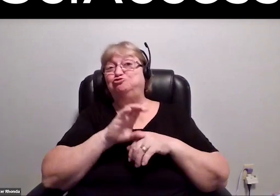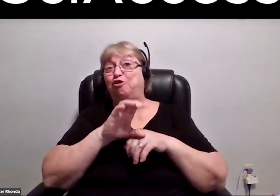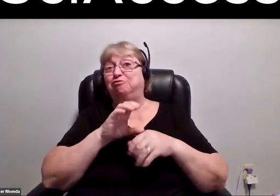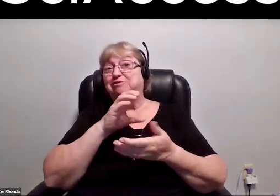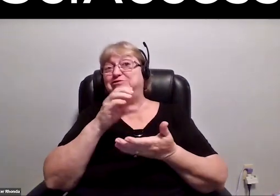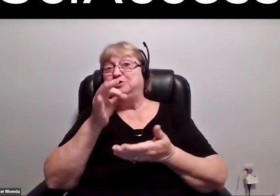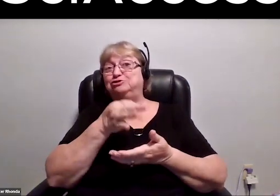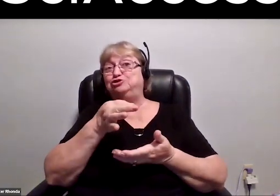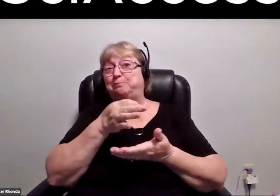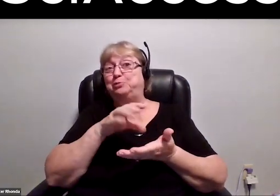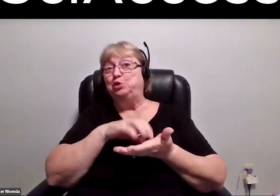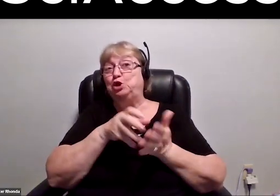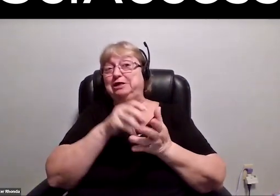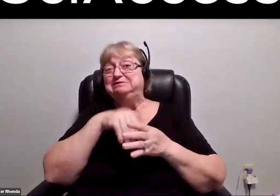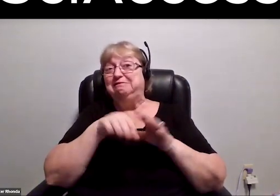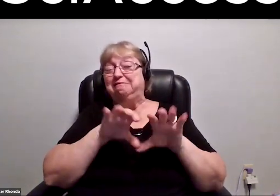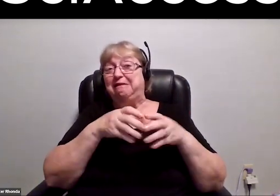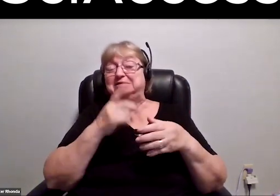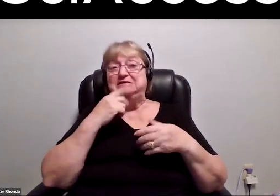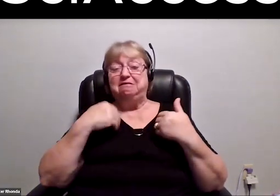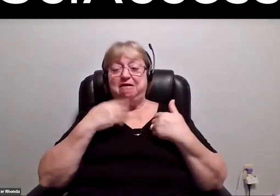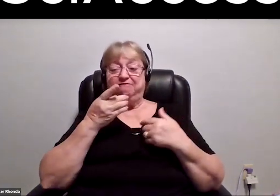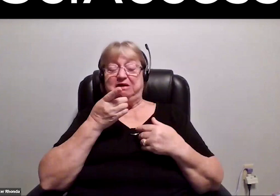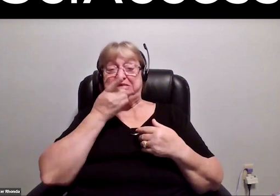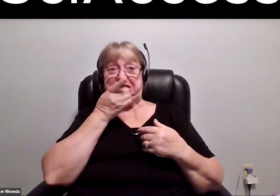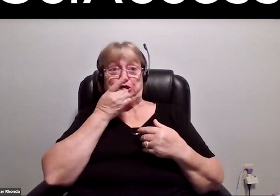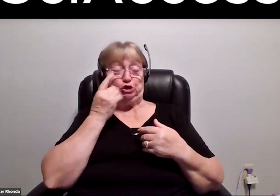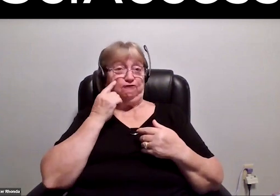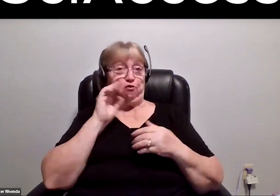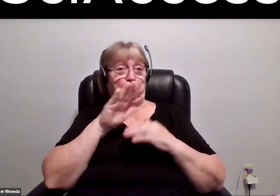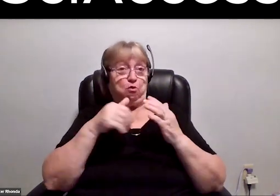and I have a dinner for all the guest lecturers